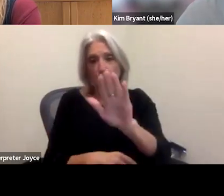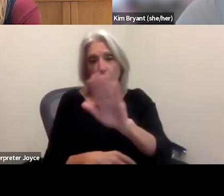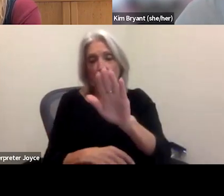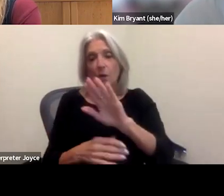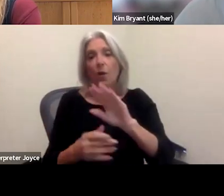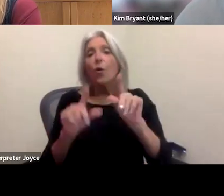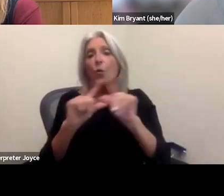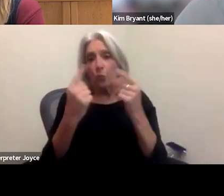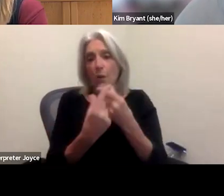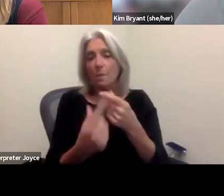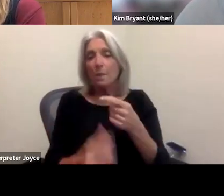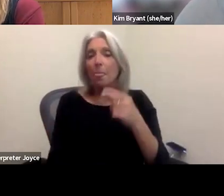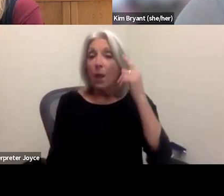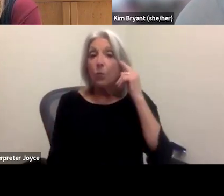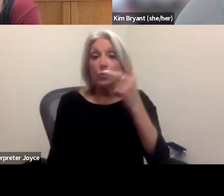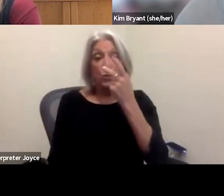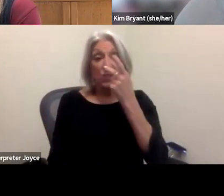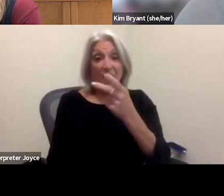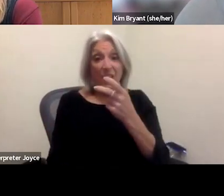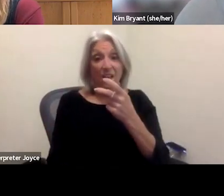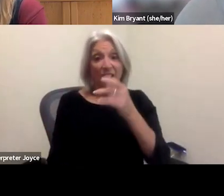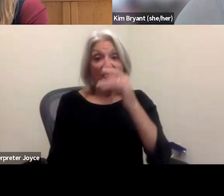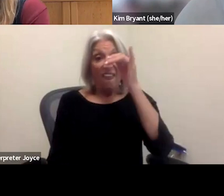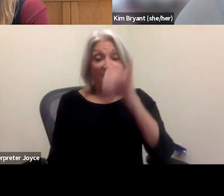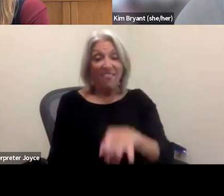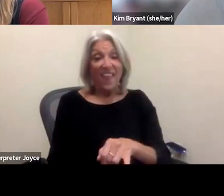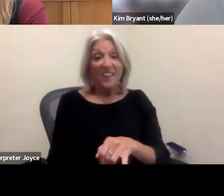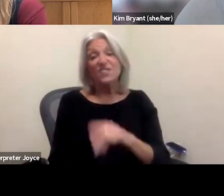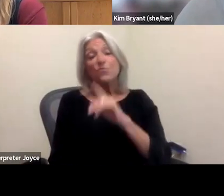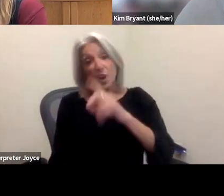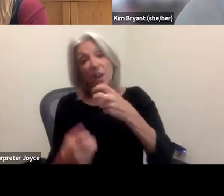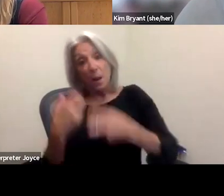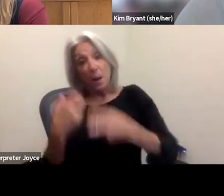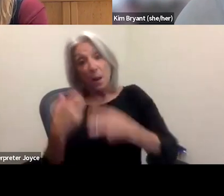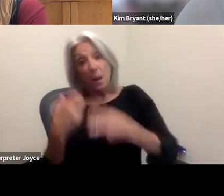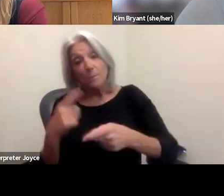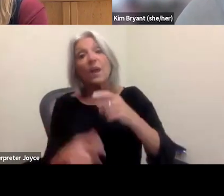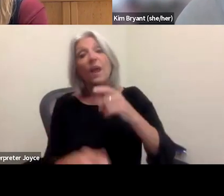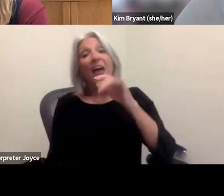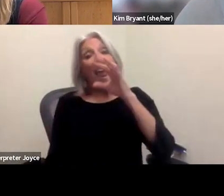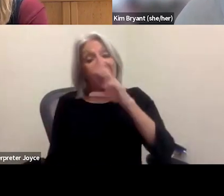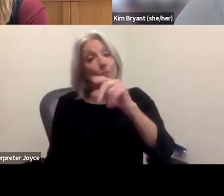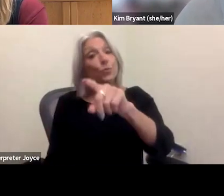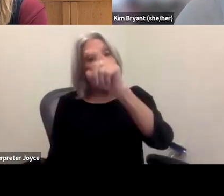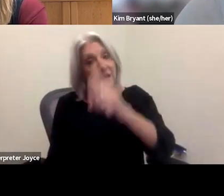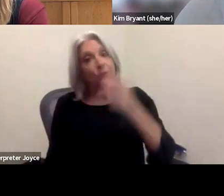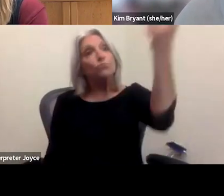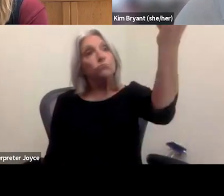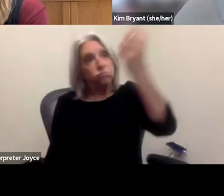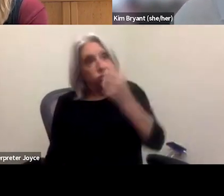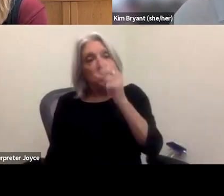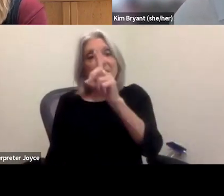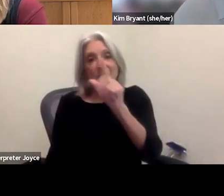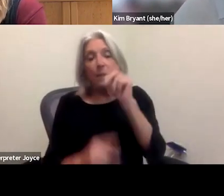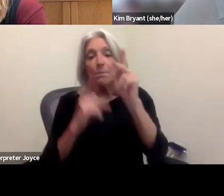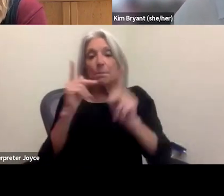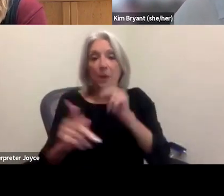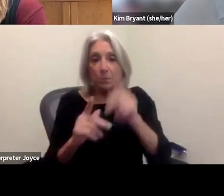a pipelining problem as a side effect of bringing disabled people into consult on these projects. Oh, Kim, do you want to say something